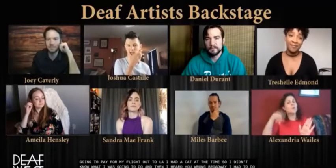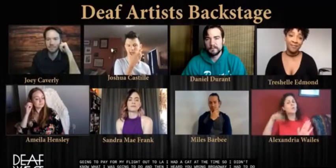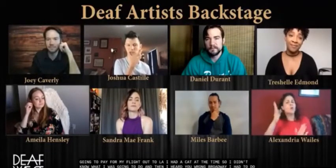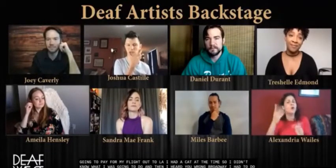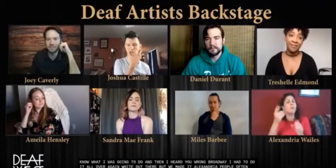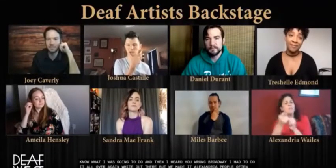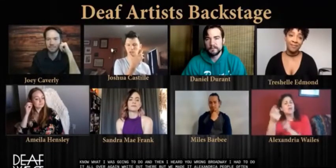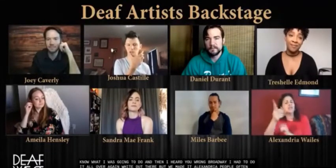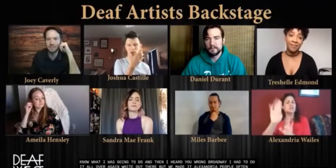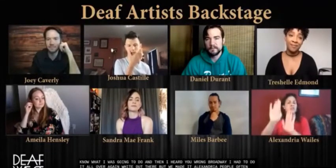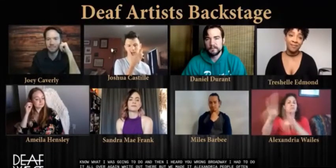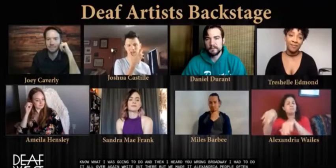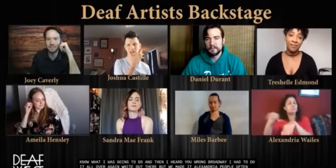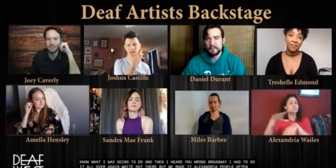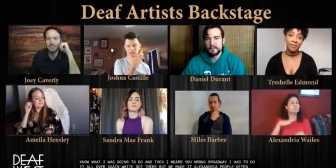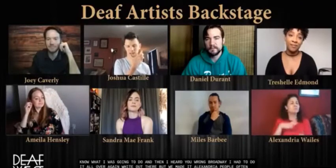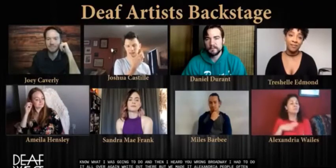I went back home to New York, right?